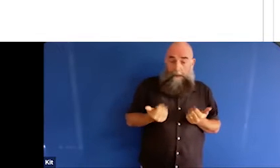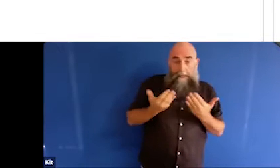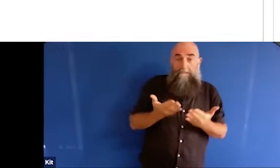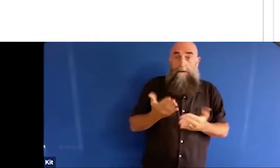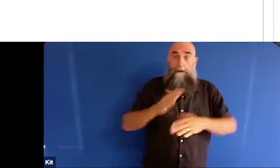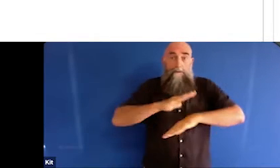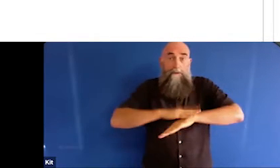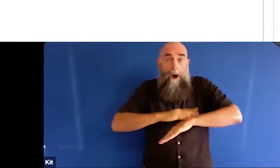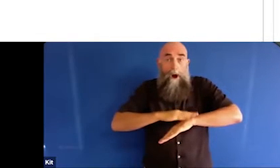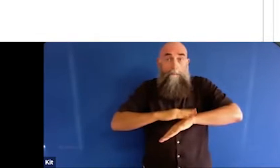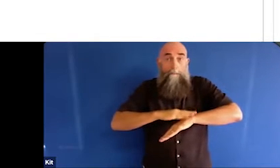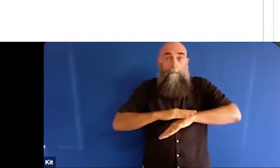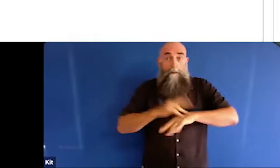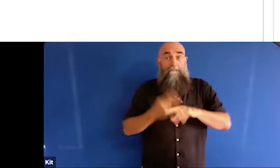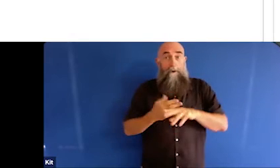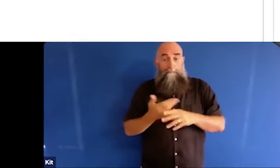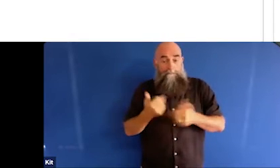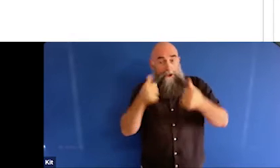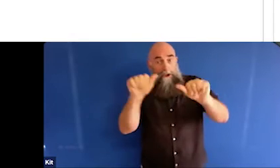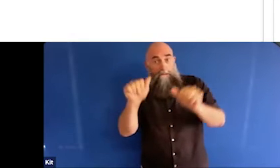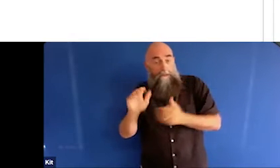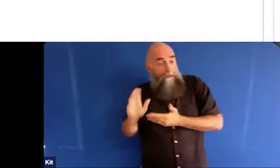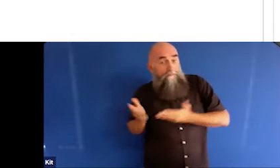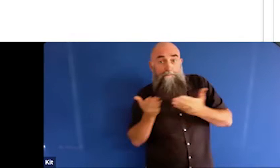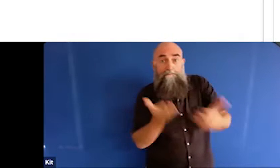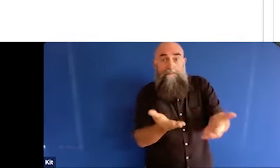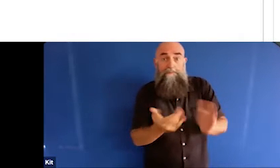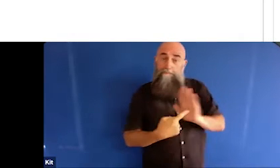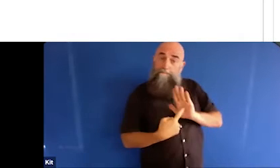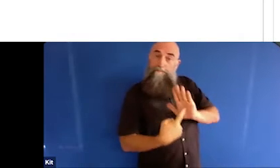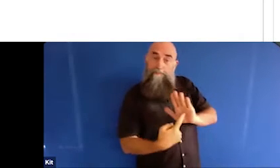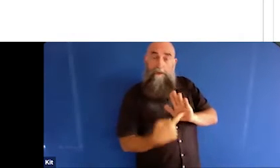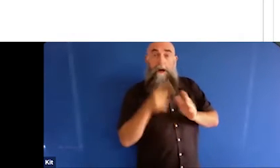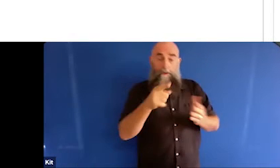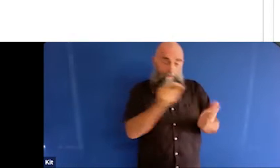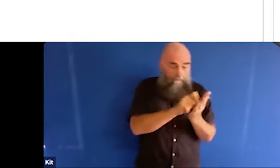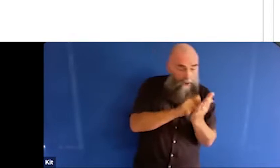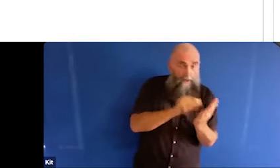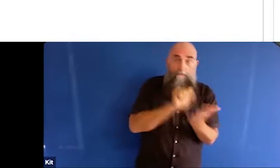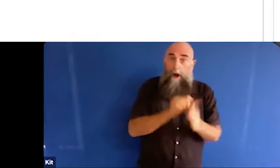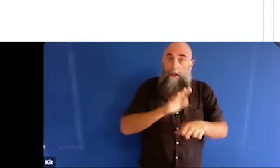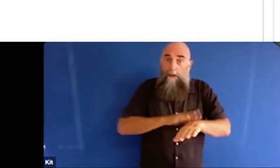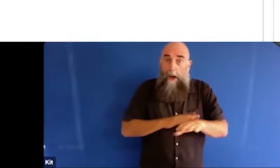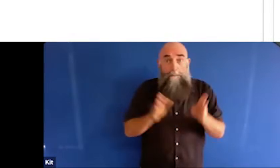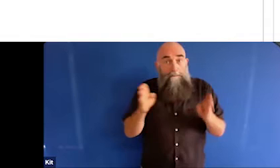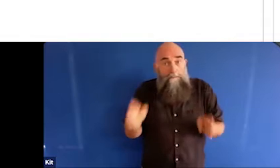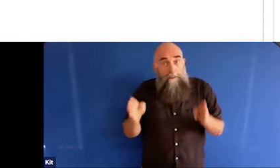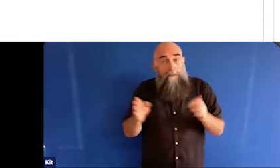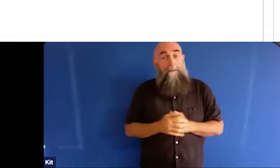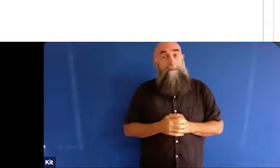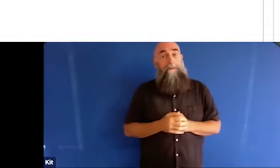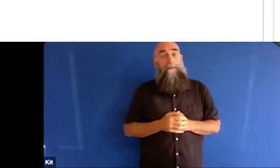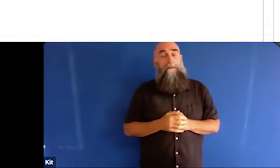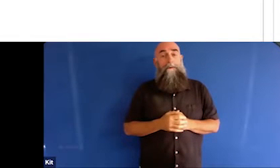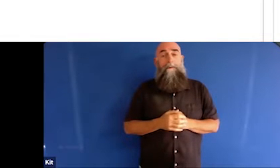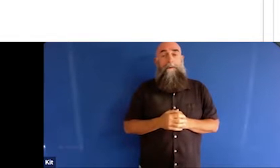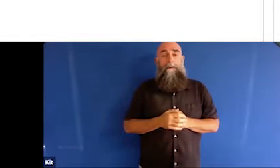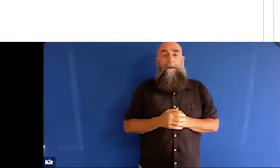lead time to deliver so, is it achievable in terms of the time that you've allocated? Is the budget